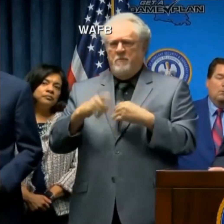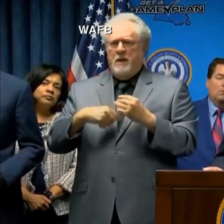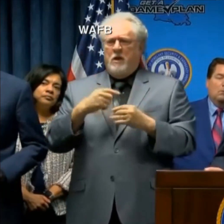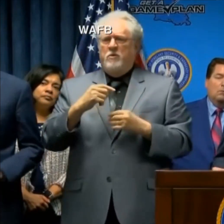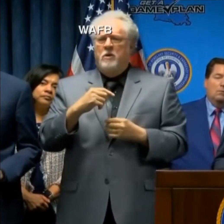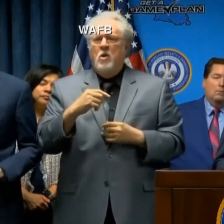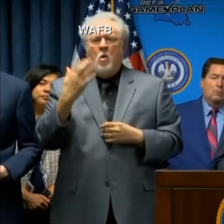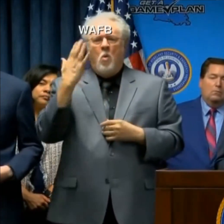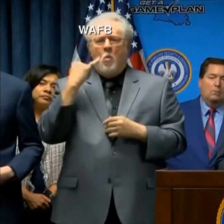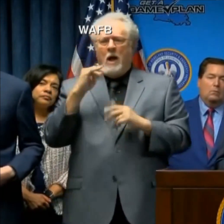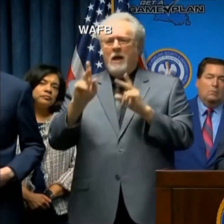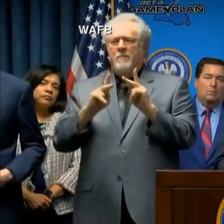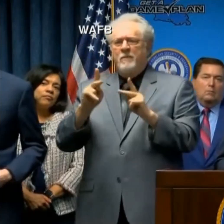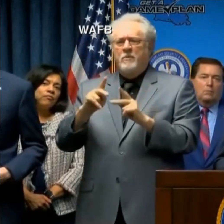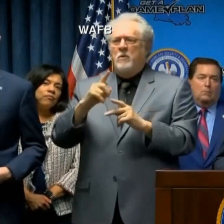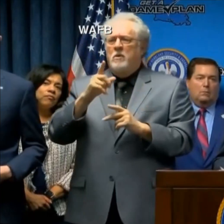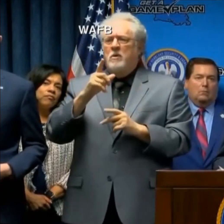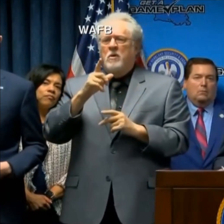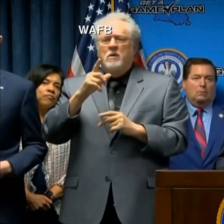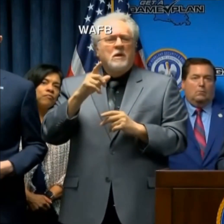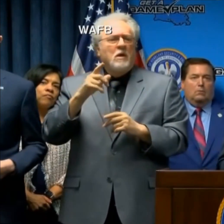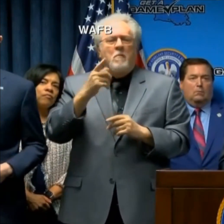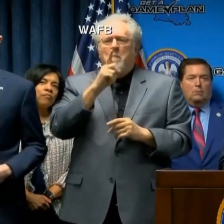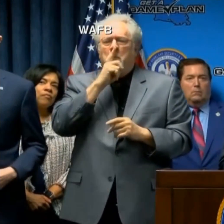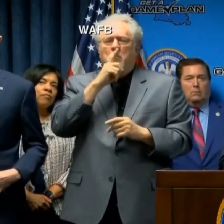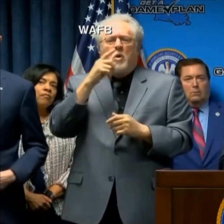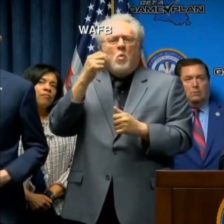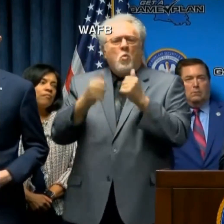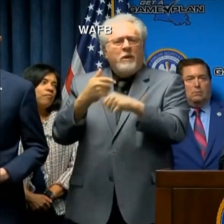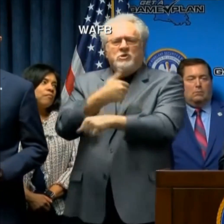why public leaders won't say what hospitals specifically these patients